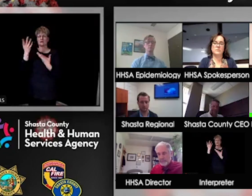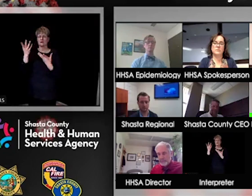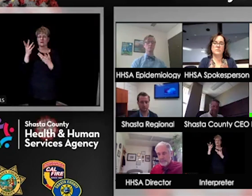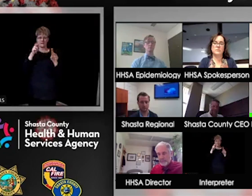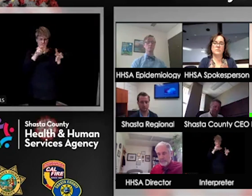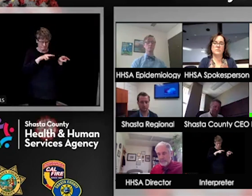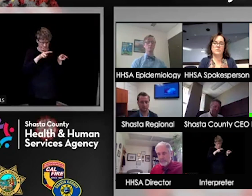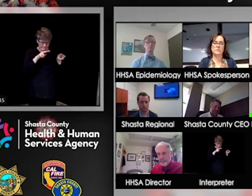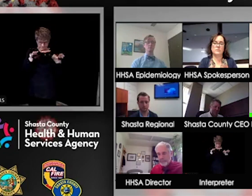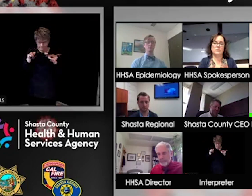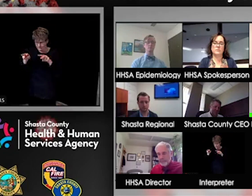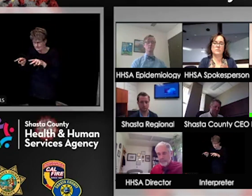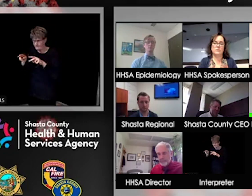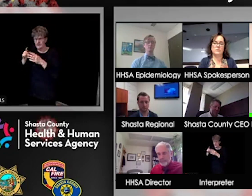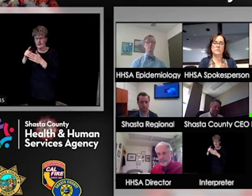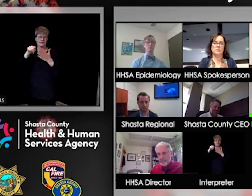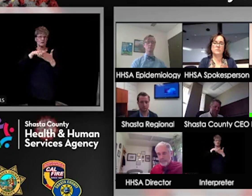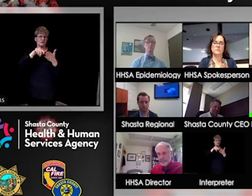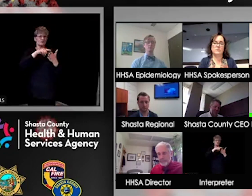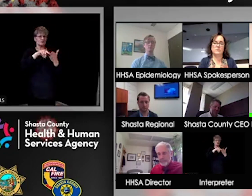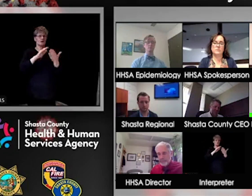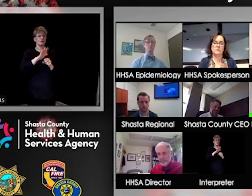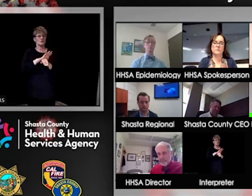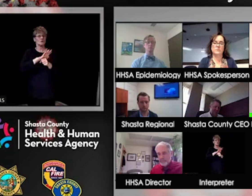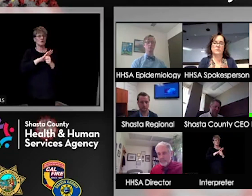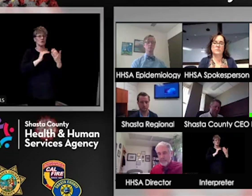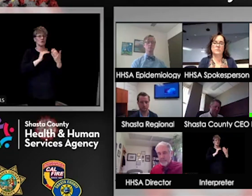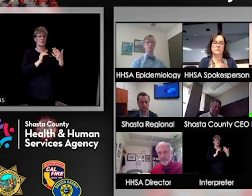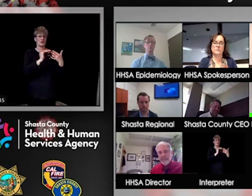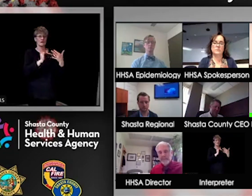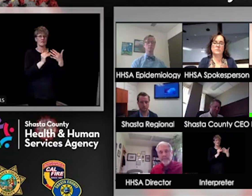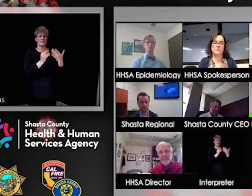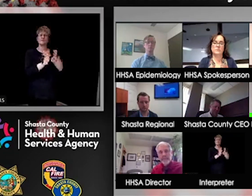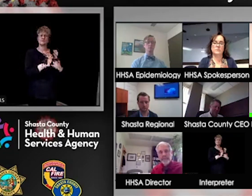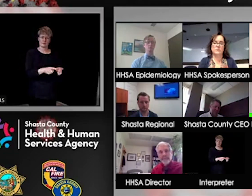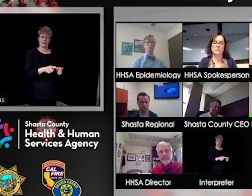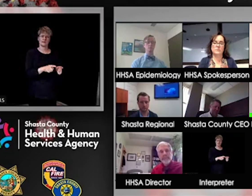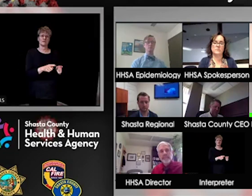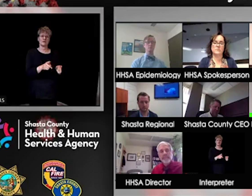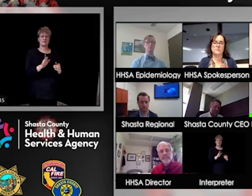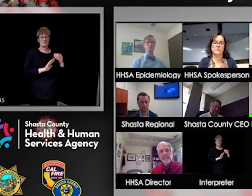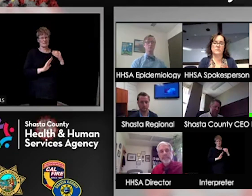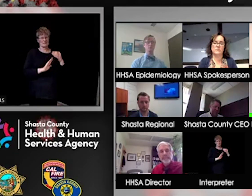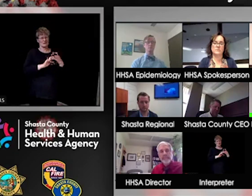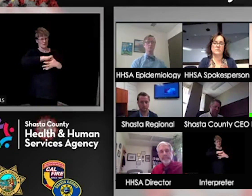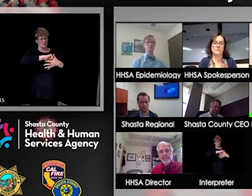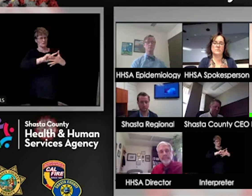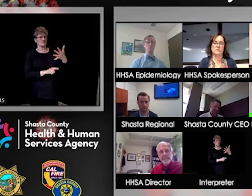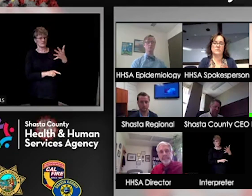at the local level and with these sort of strategies built into how we're moving forward